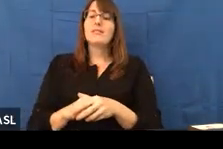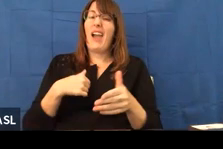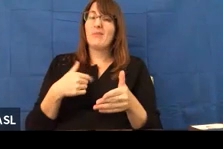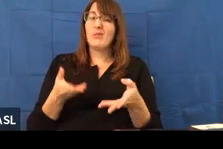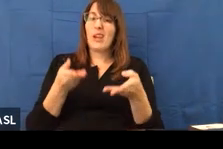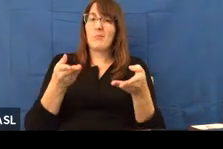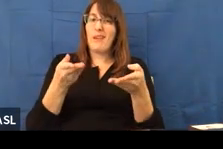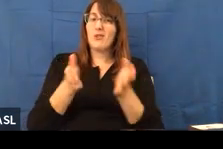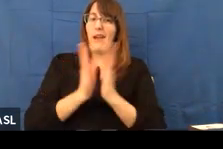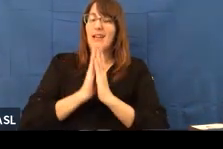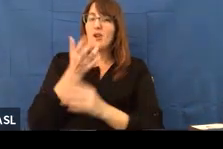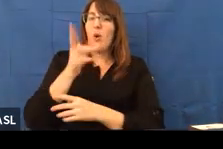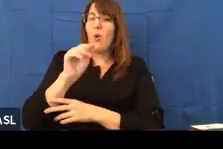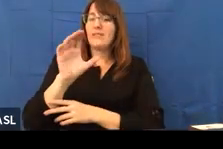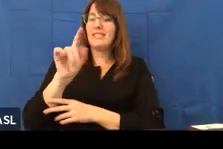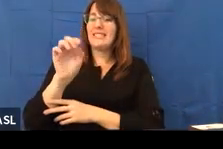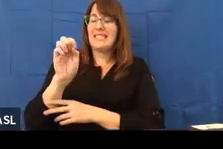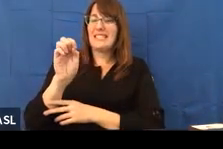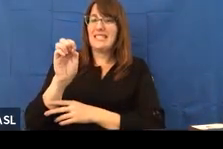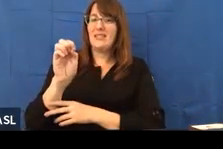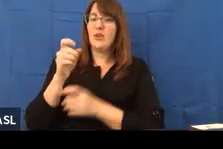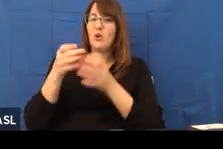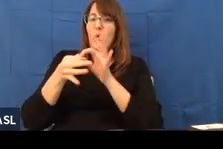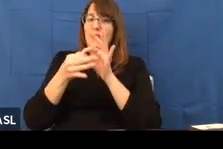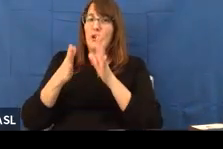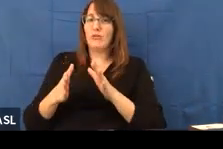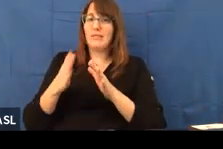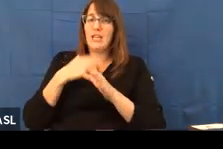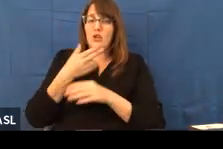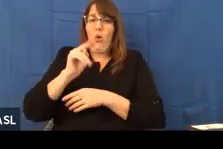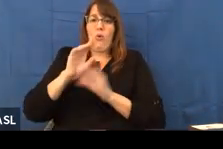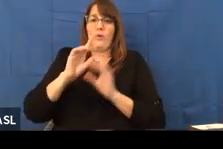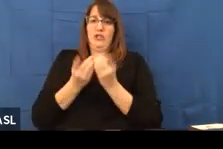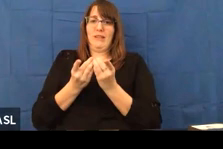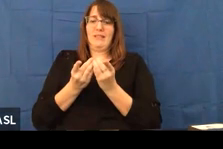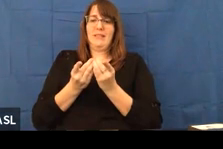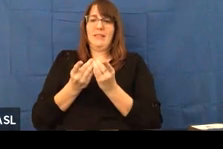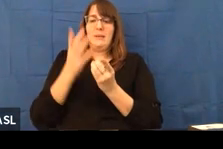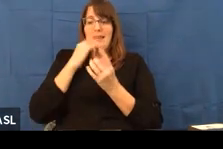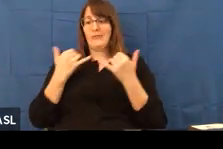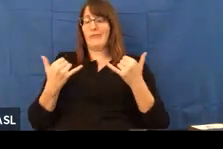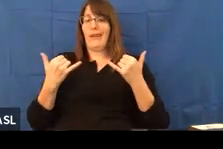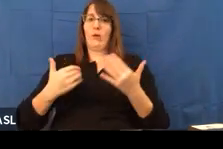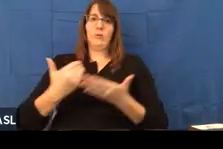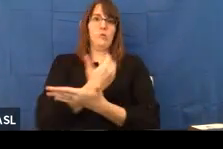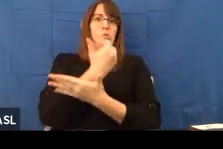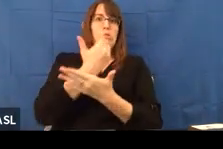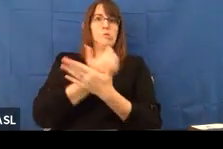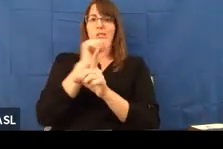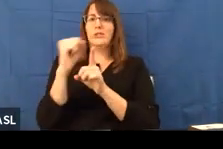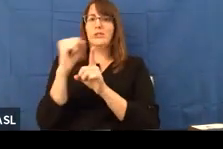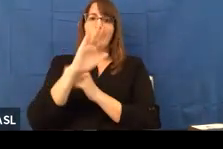Allison Frenzel : Your CTE coordinator at the district for that question. And because it's unprecedented time. I'm sure that that will have to be developed.